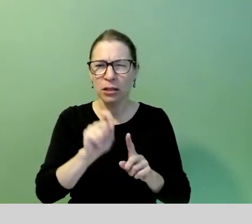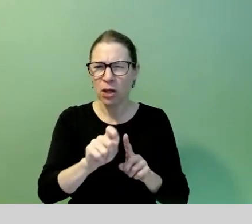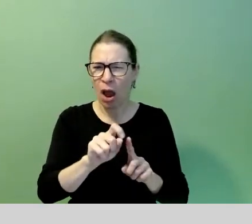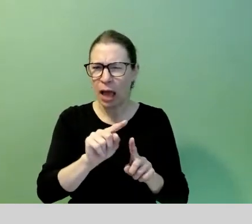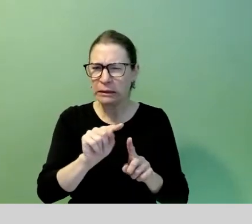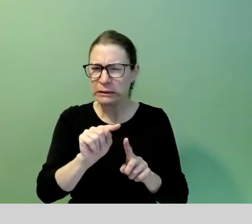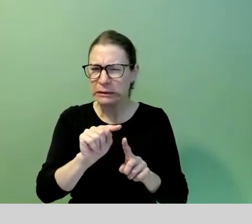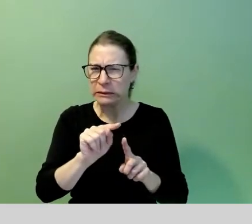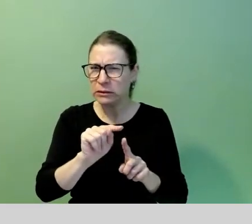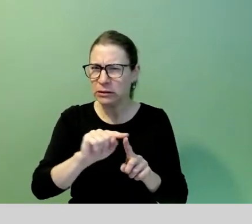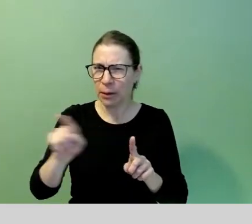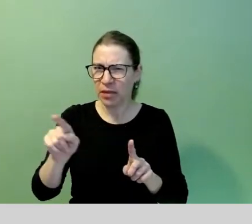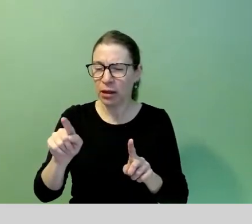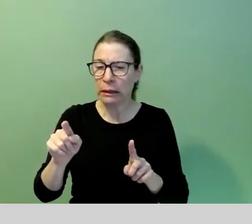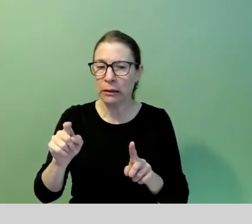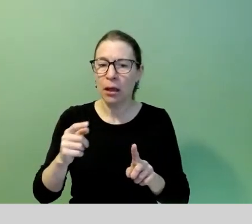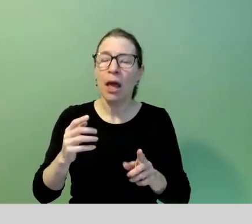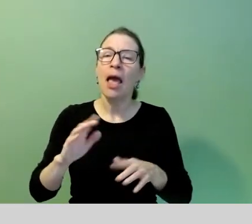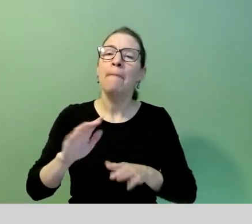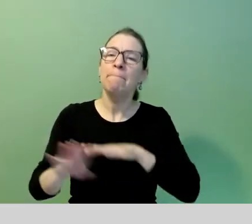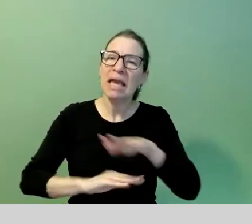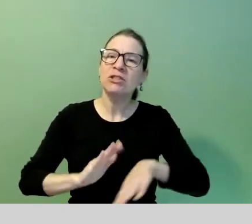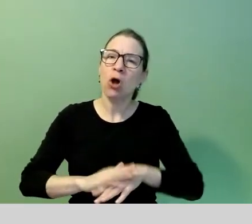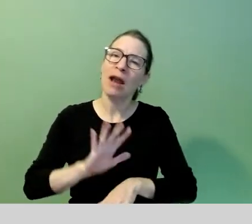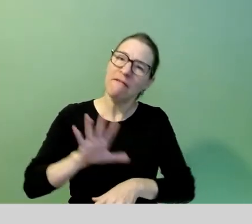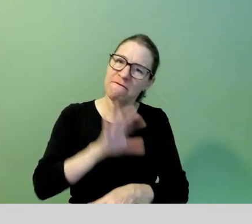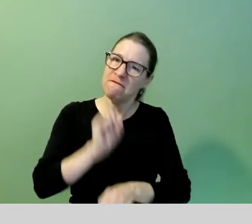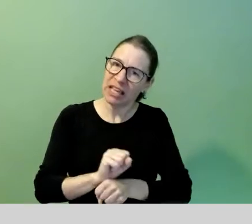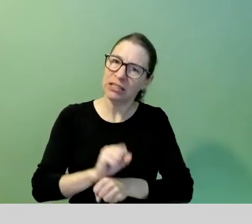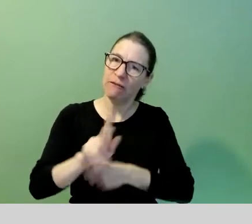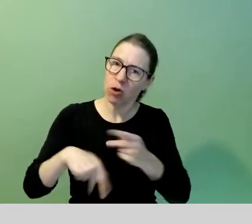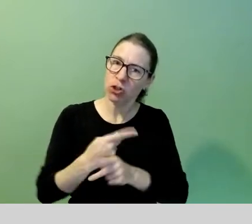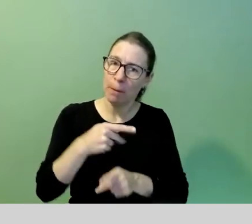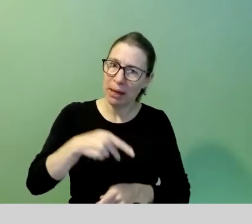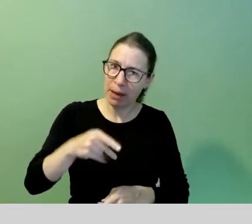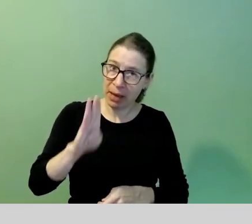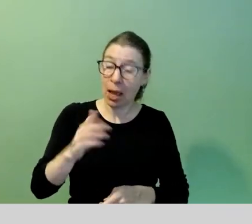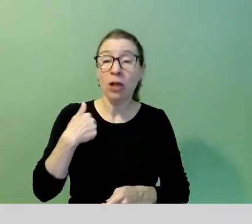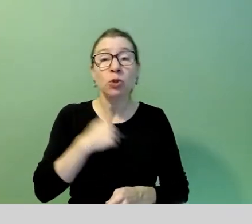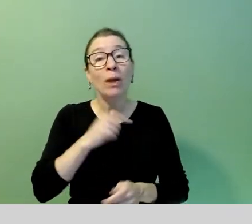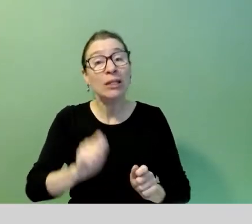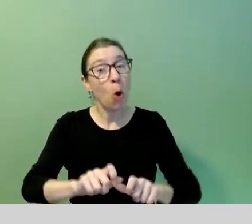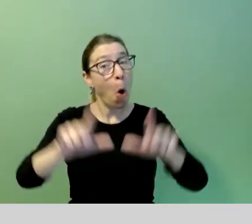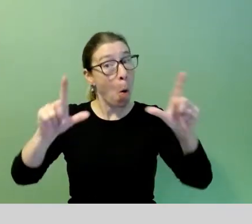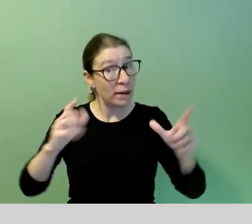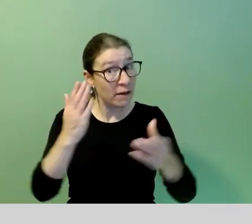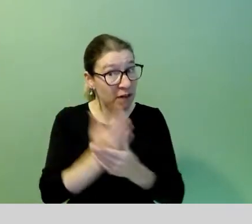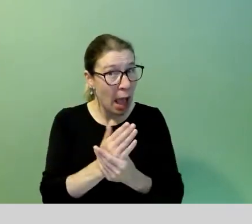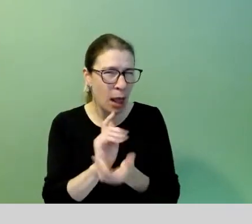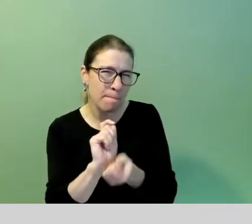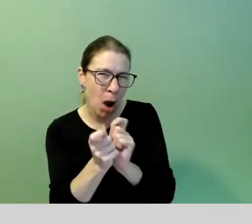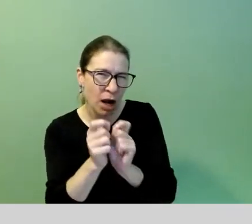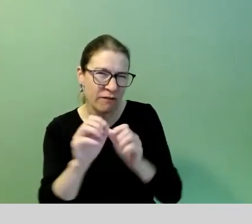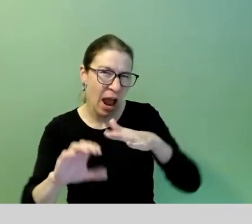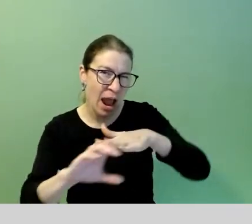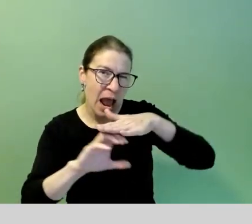based on a fixed version of PPB. So we're going to need to open this file and modify the metadata. Pay attention, because if you need to make changes later,